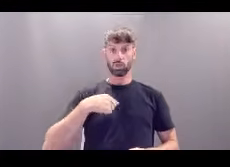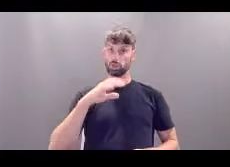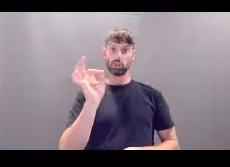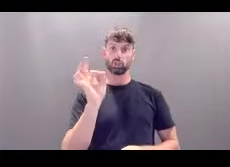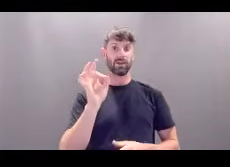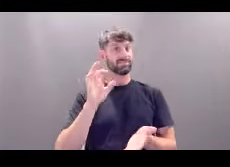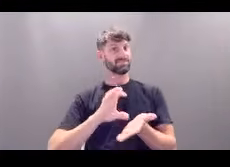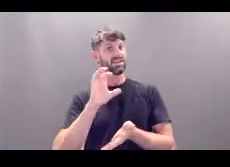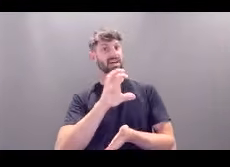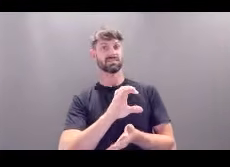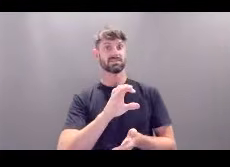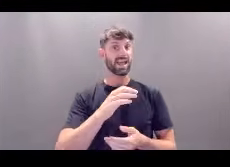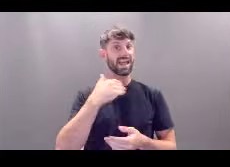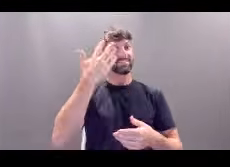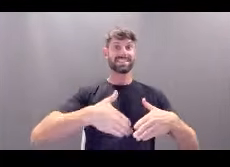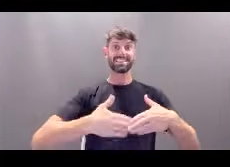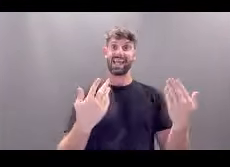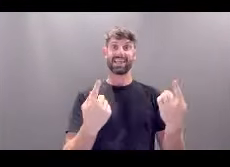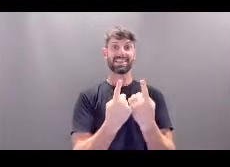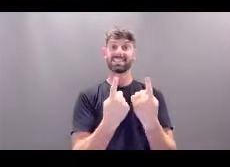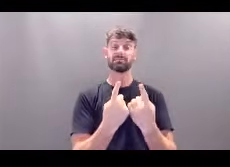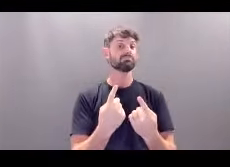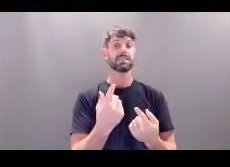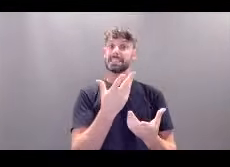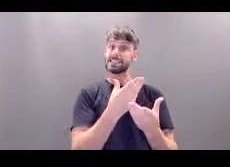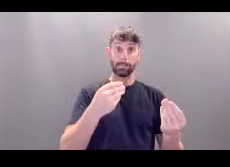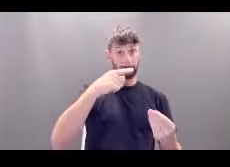Many people use some equipment as part of their everyday lives.